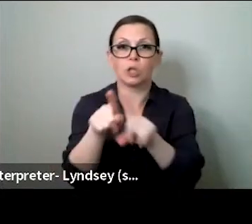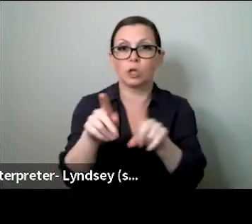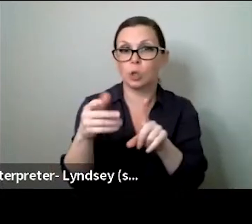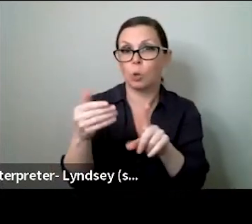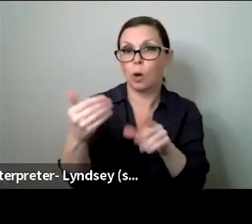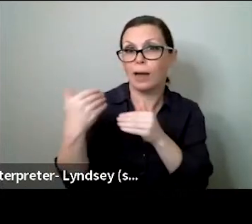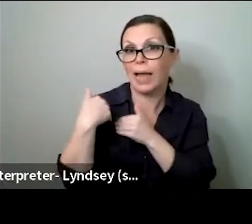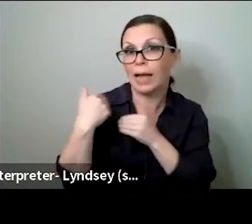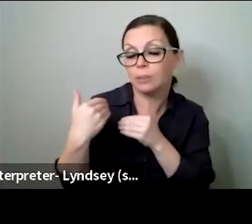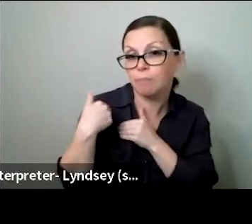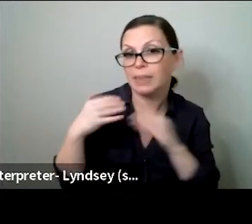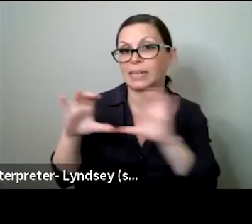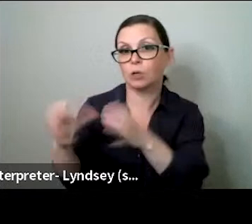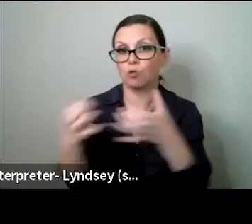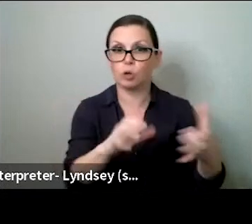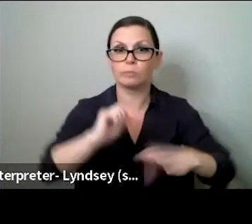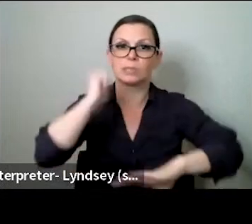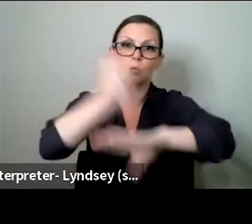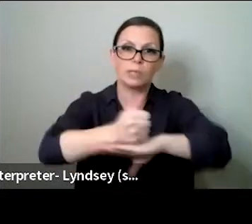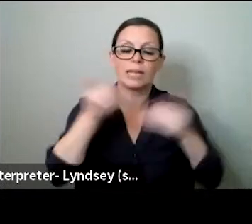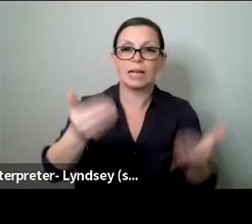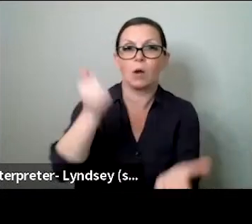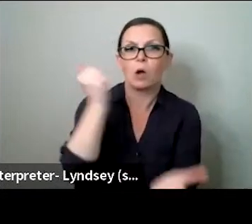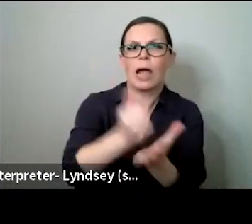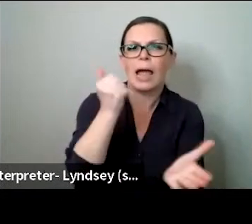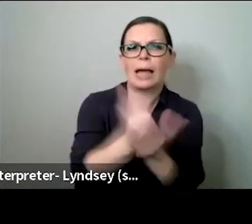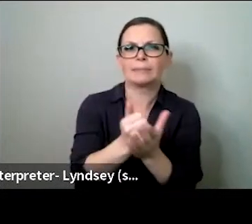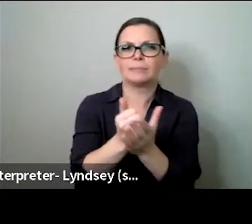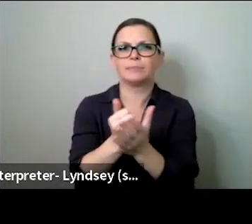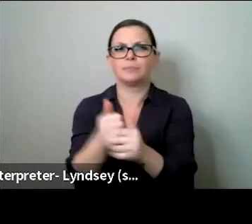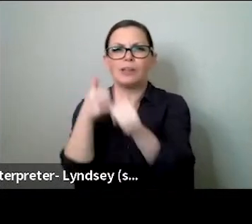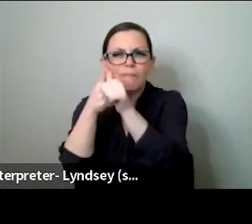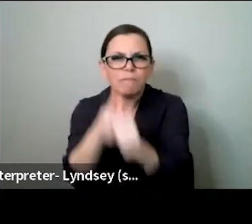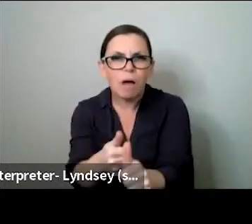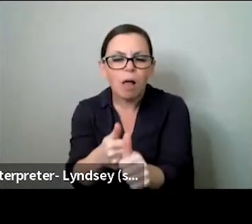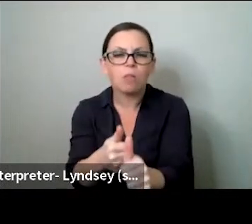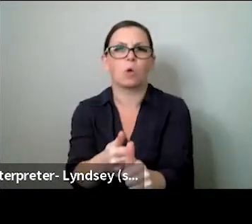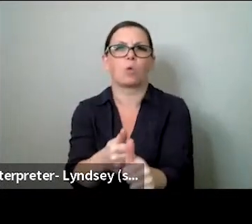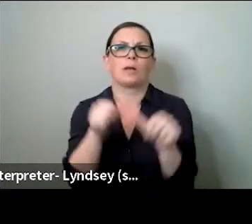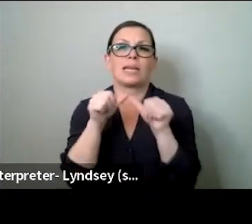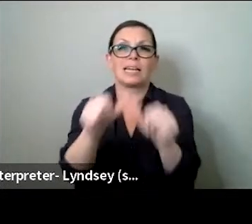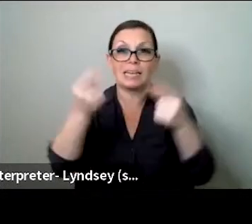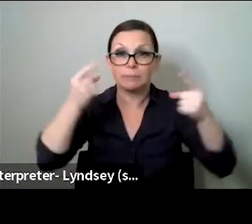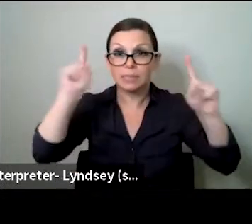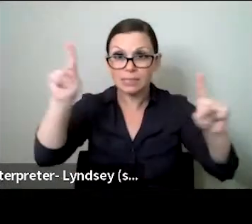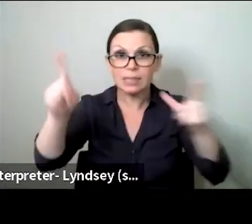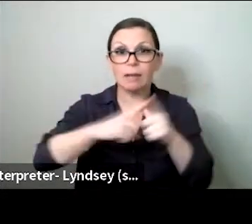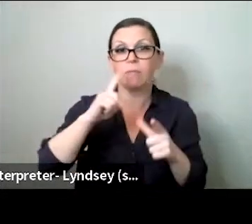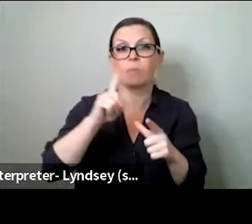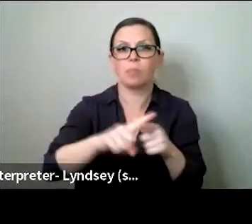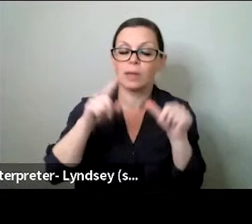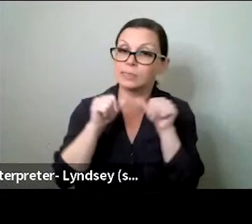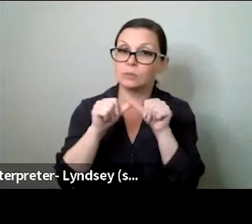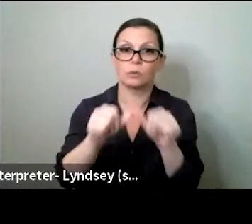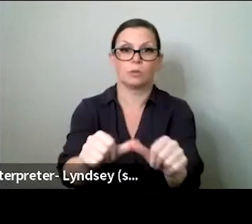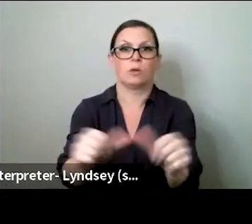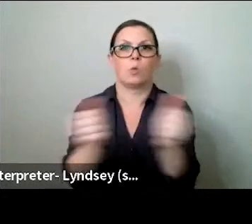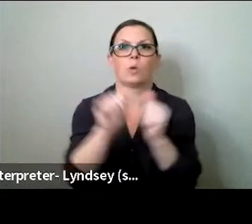which we set up to help you stay on track and stay successful, and then to continue with your group